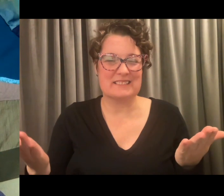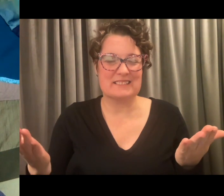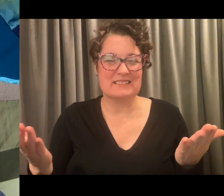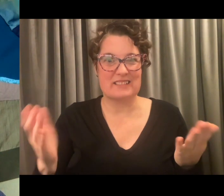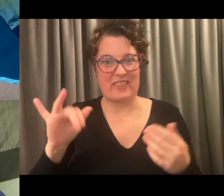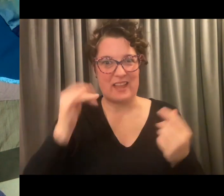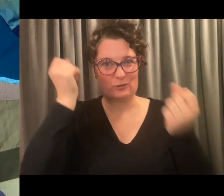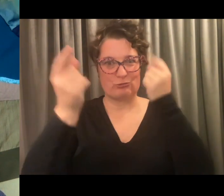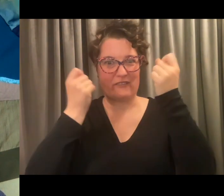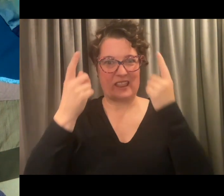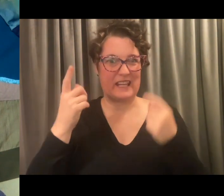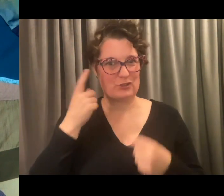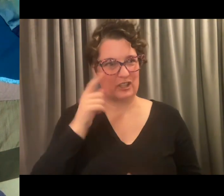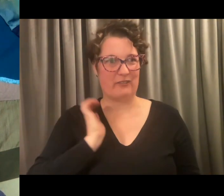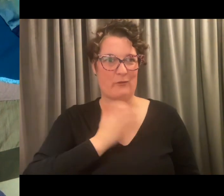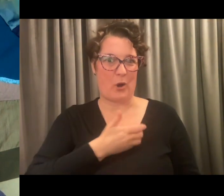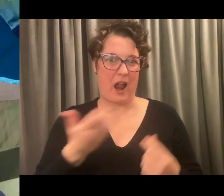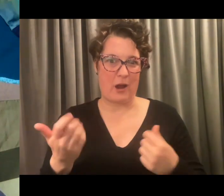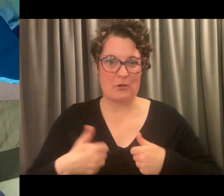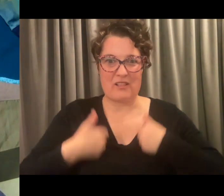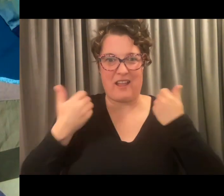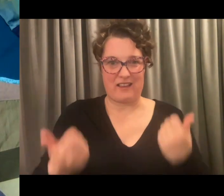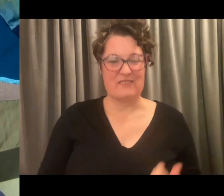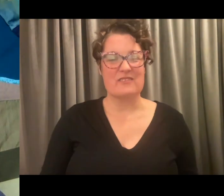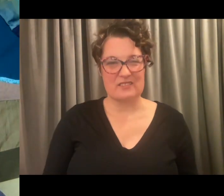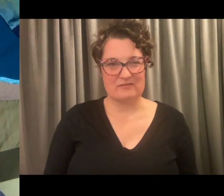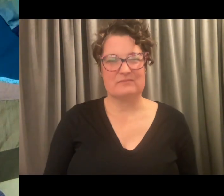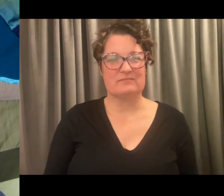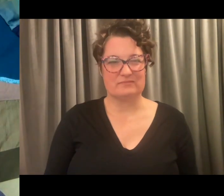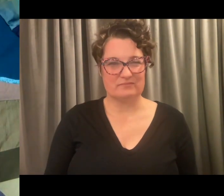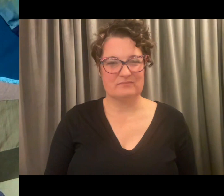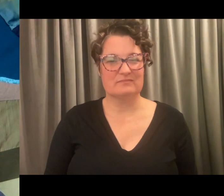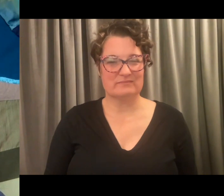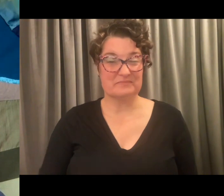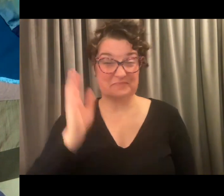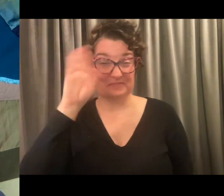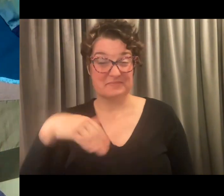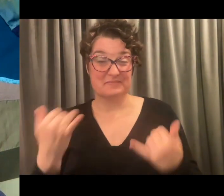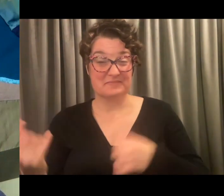where we're often inside connecting with flat screens.